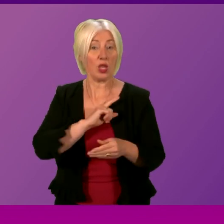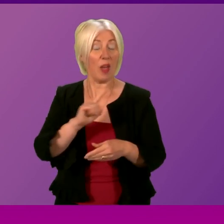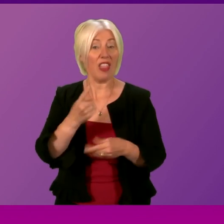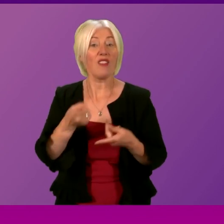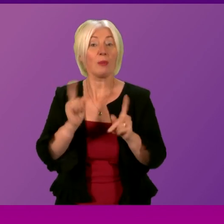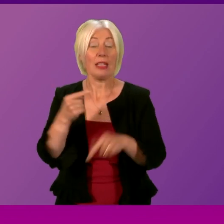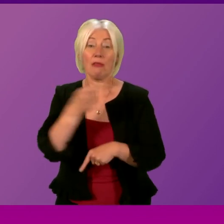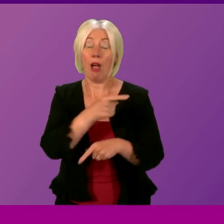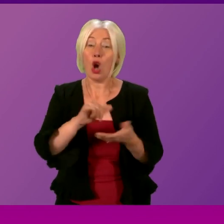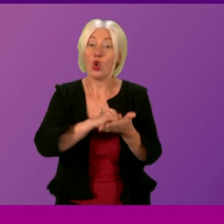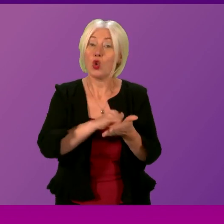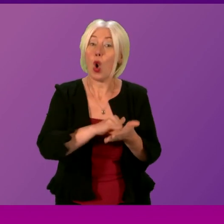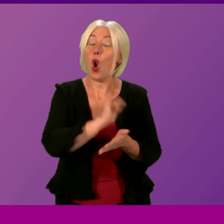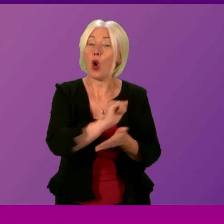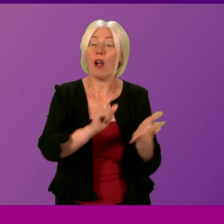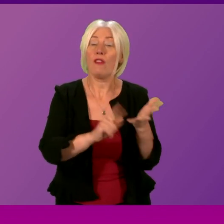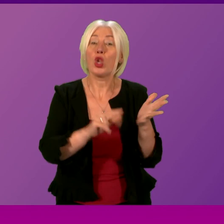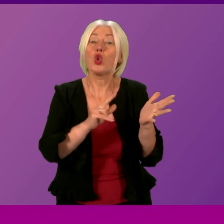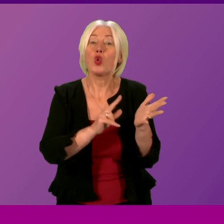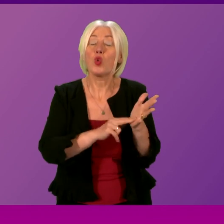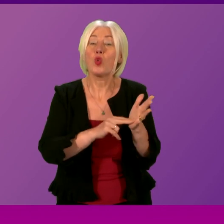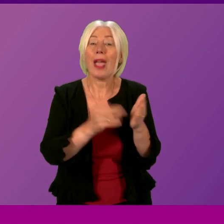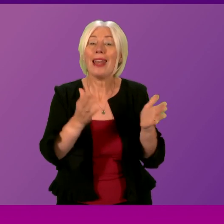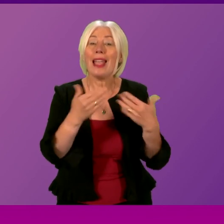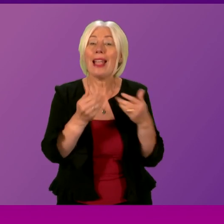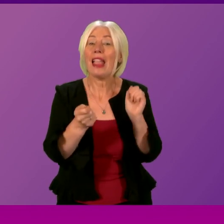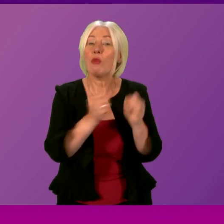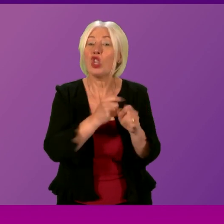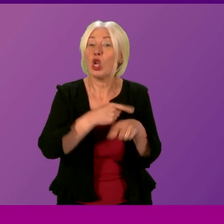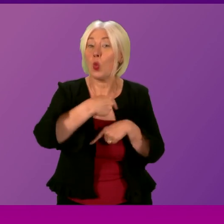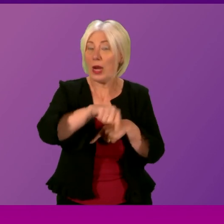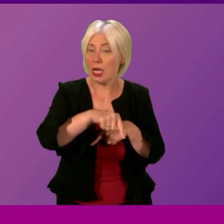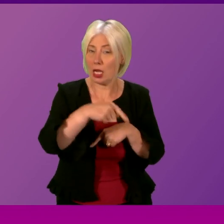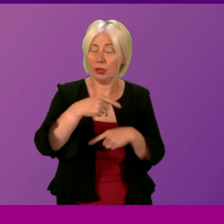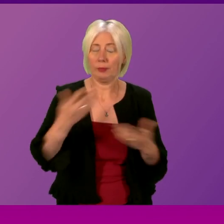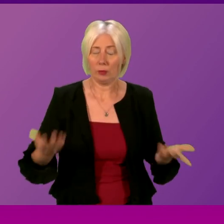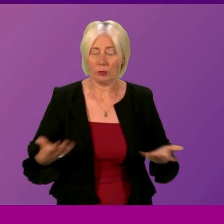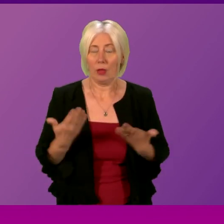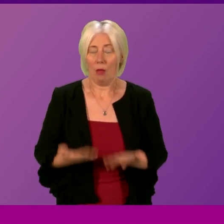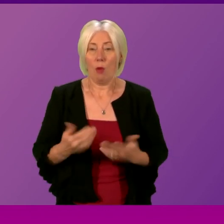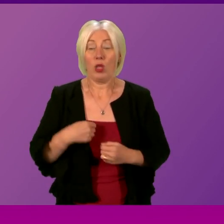York for the United Nations climate change week. We are world leading